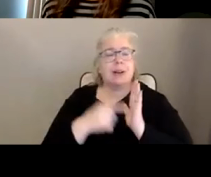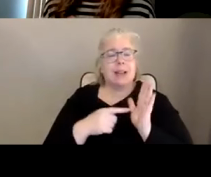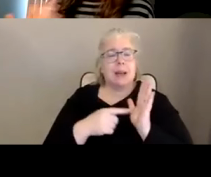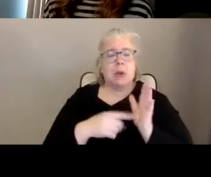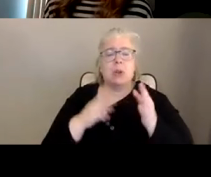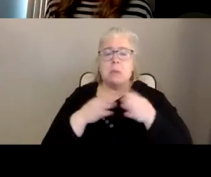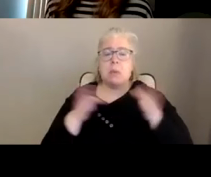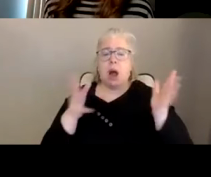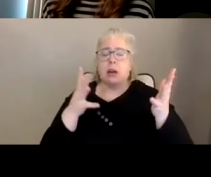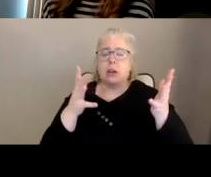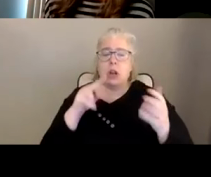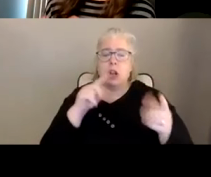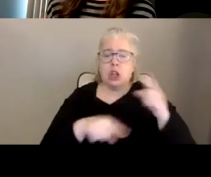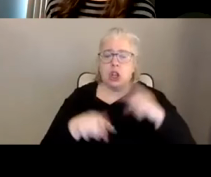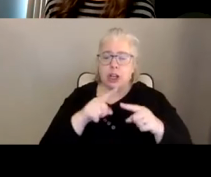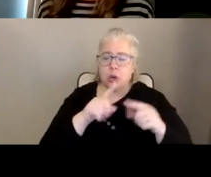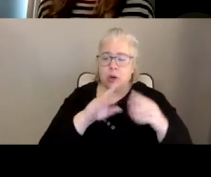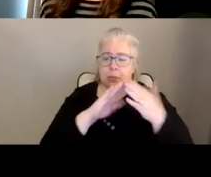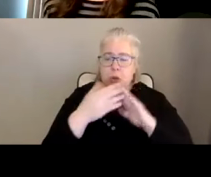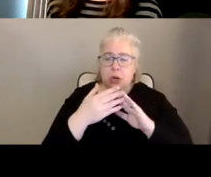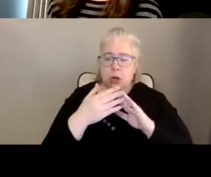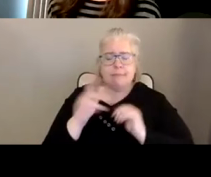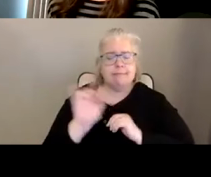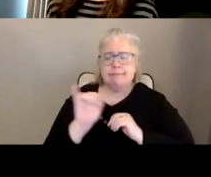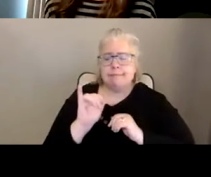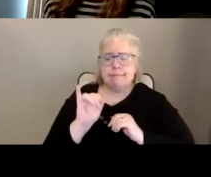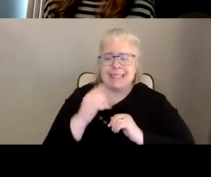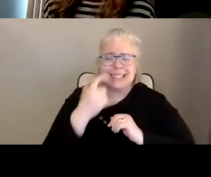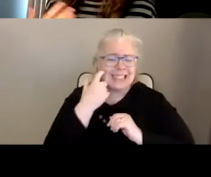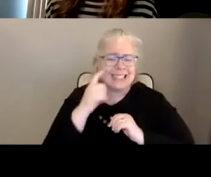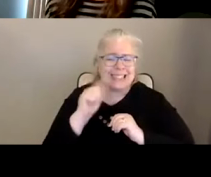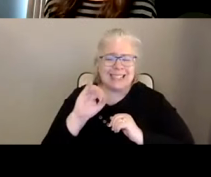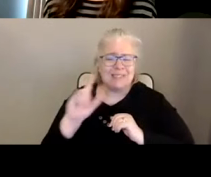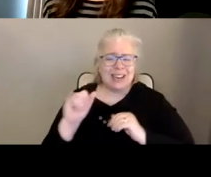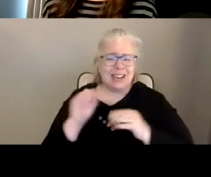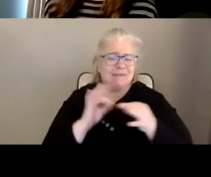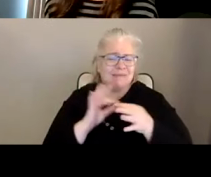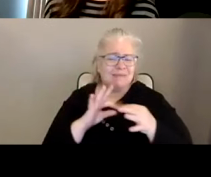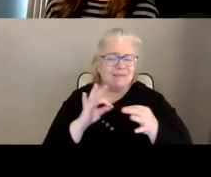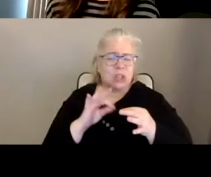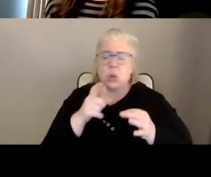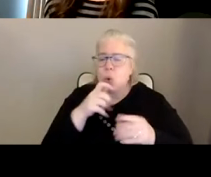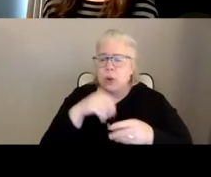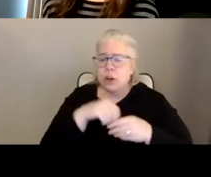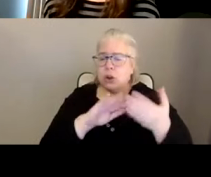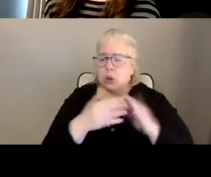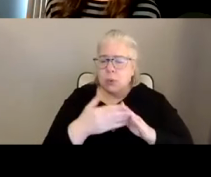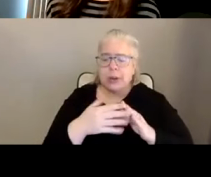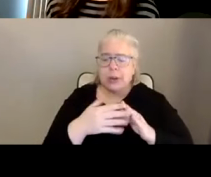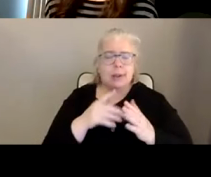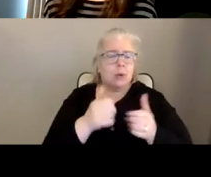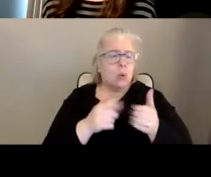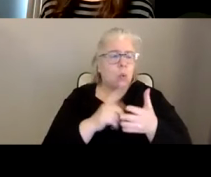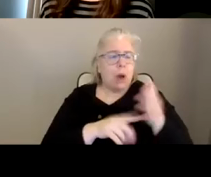you want to take a look at your community. Just like the information that Tiffany shared, who's in your community, what are the languages that they're speaking at home?